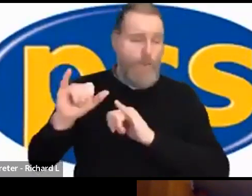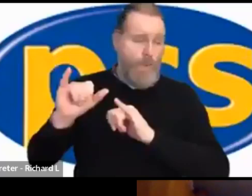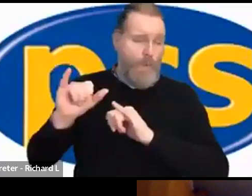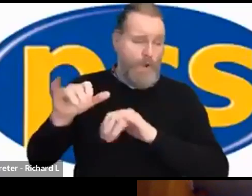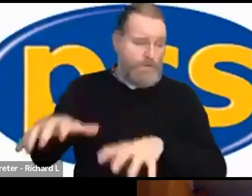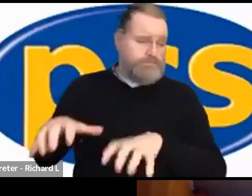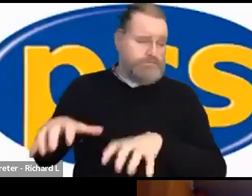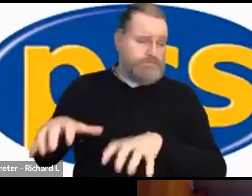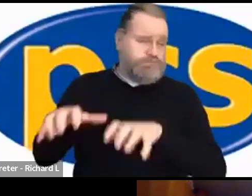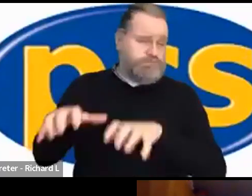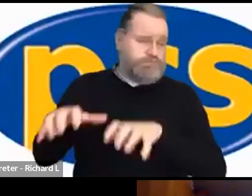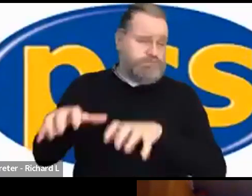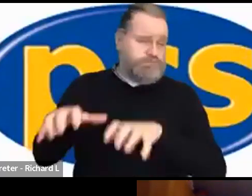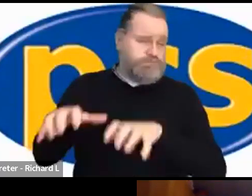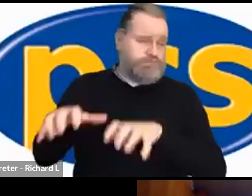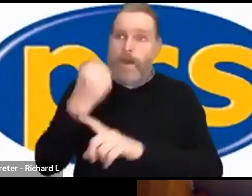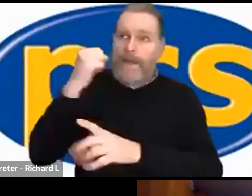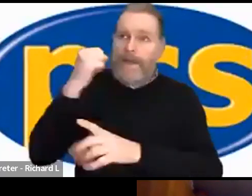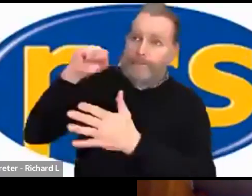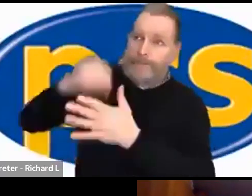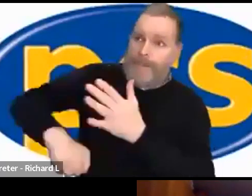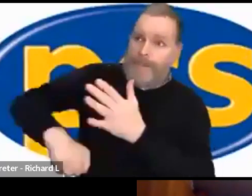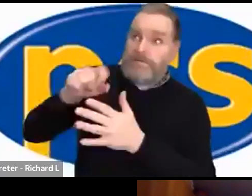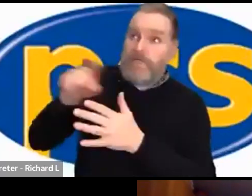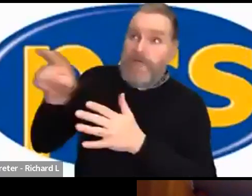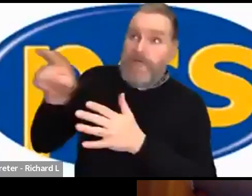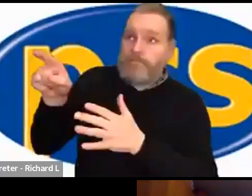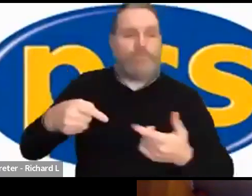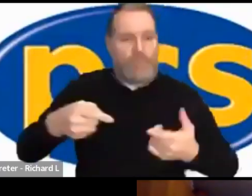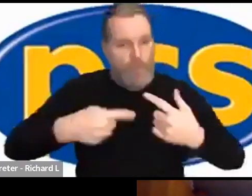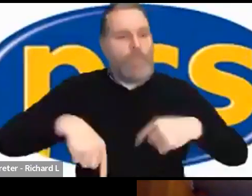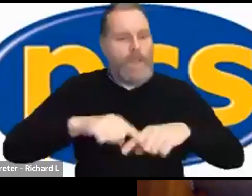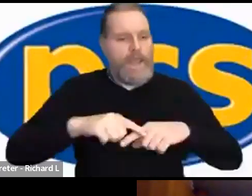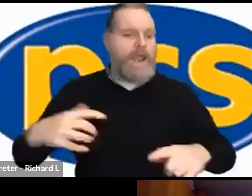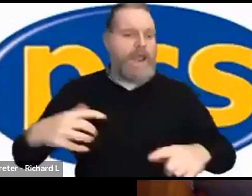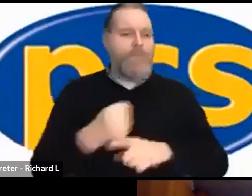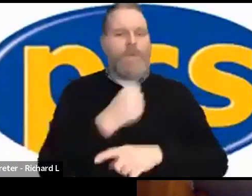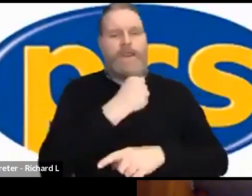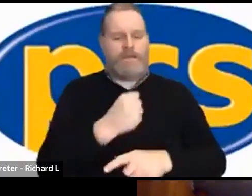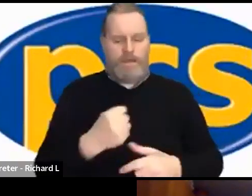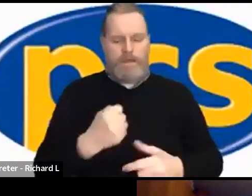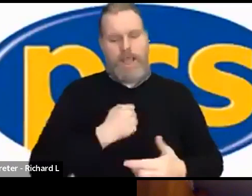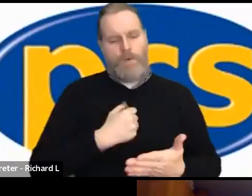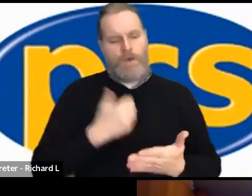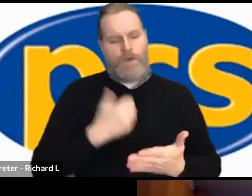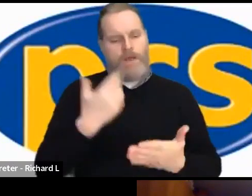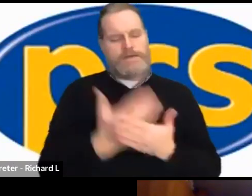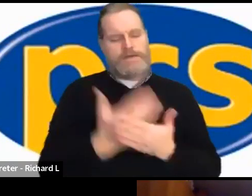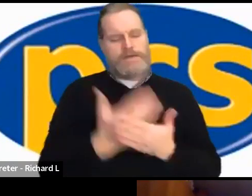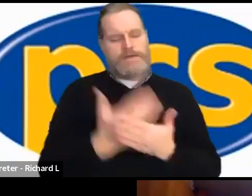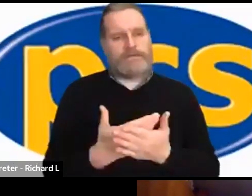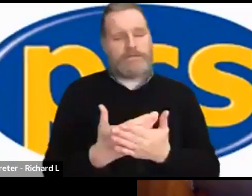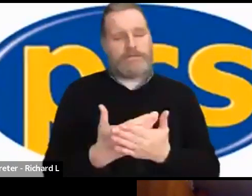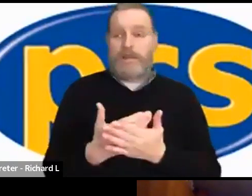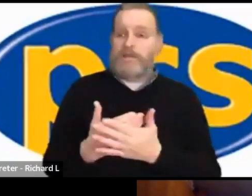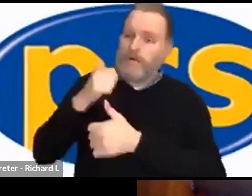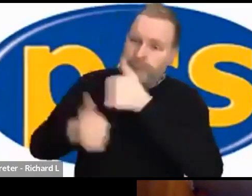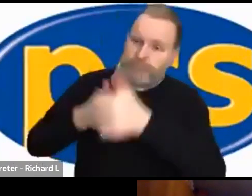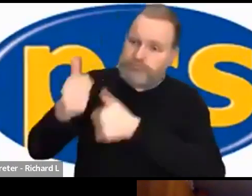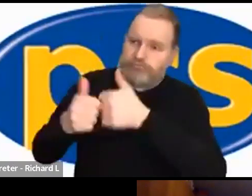with a very tough employer there is no doubt that if we all stand together we can we can also win, our our very reasonable demands. So it's a